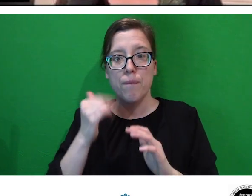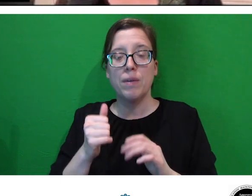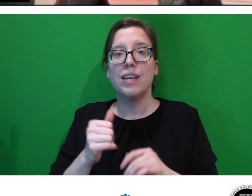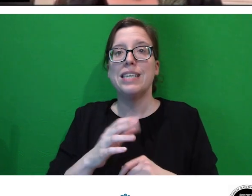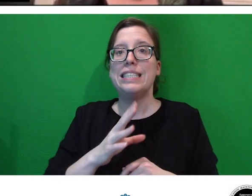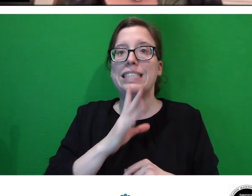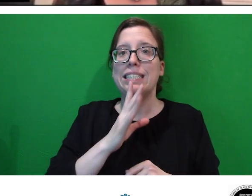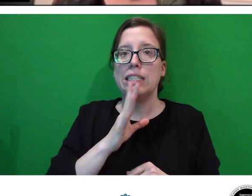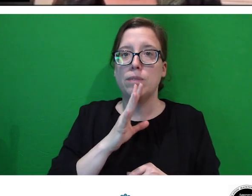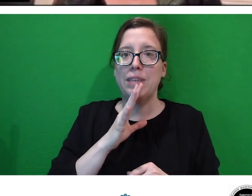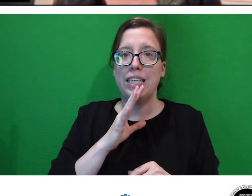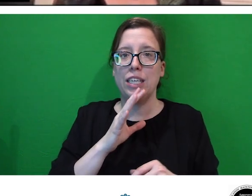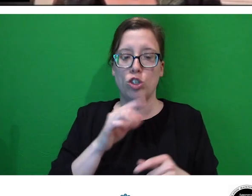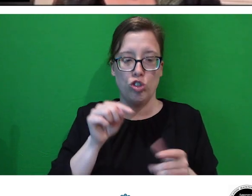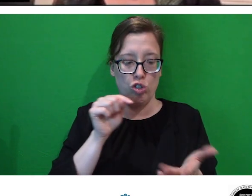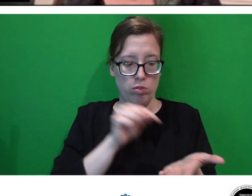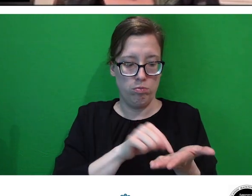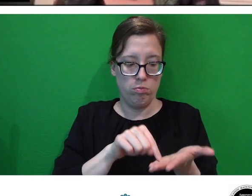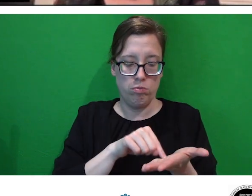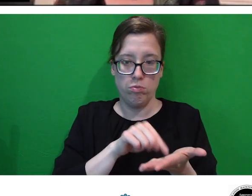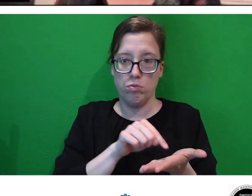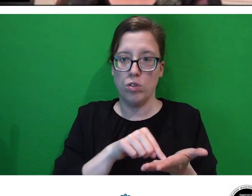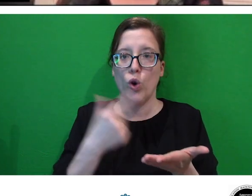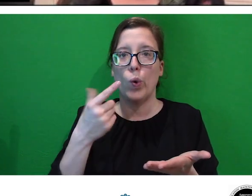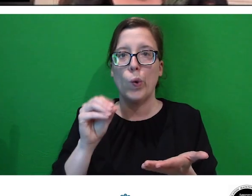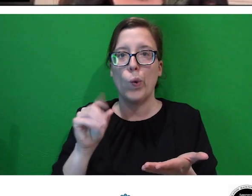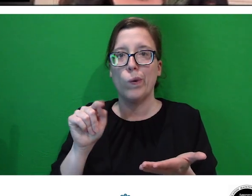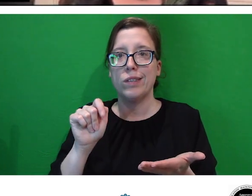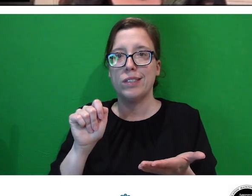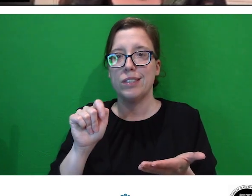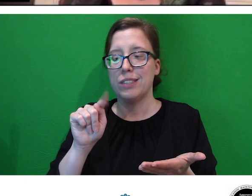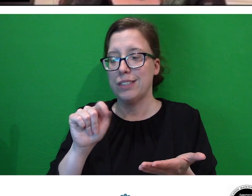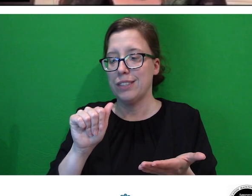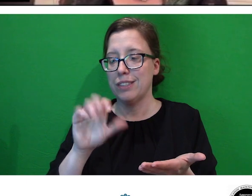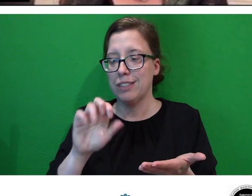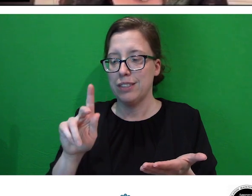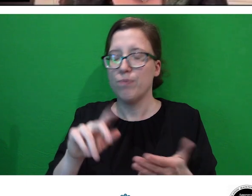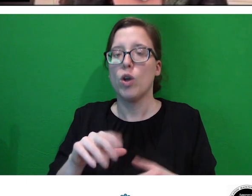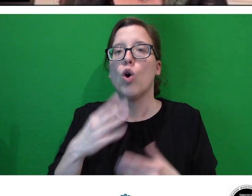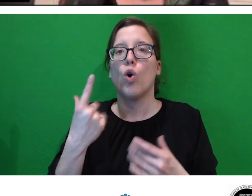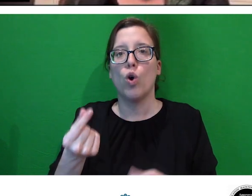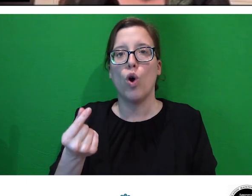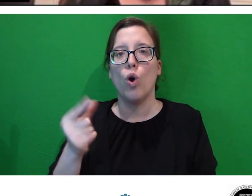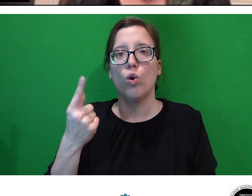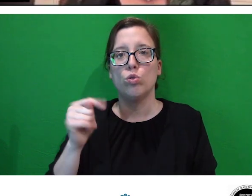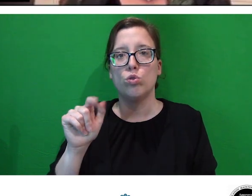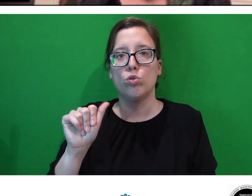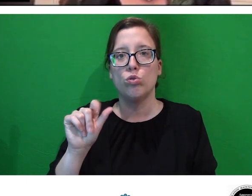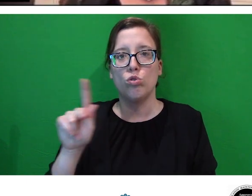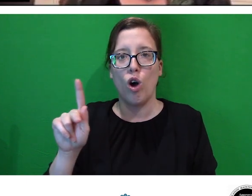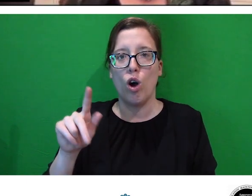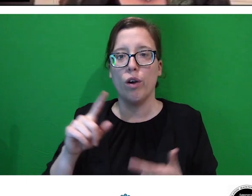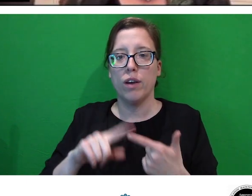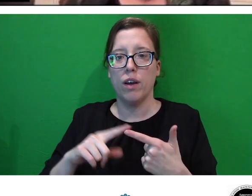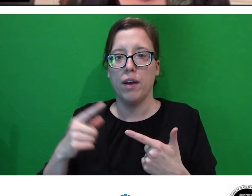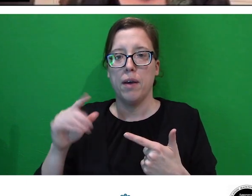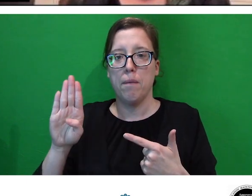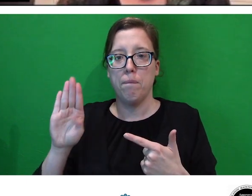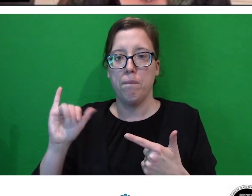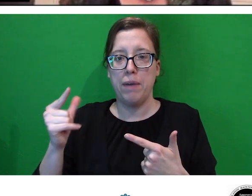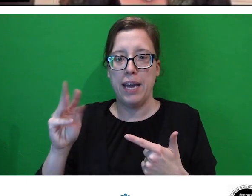multiple modal, multimodal, just for keywords because speech generating devices like these–